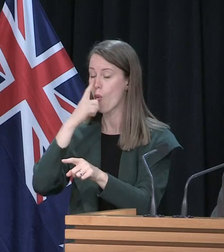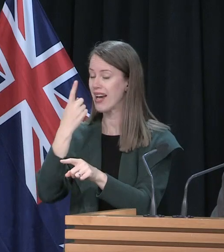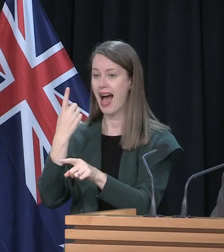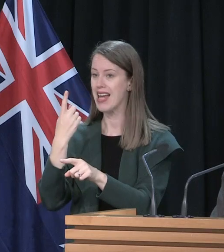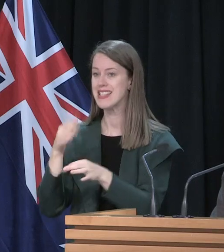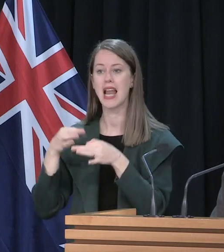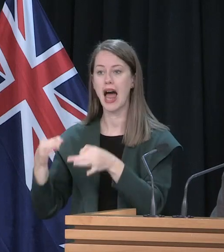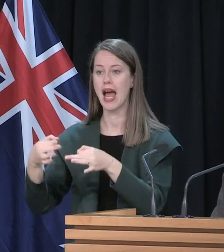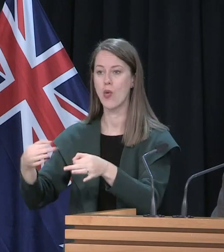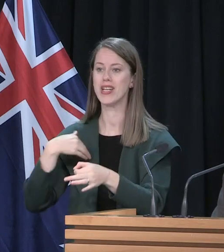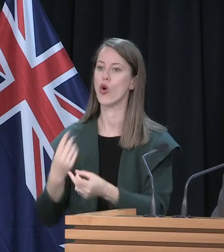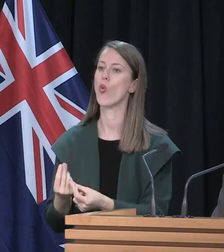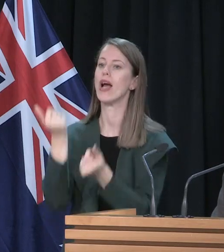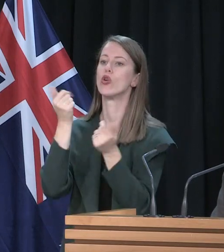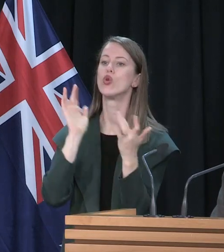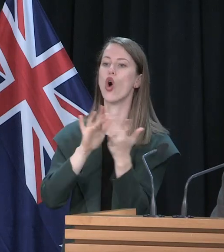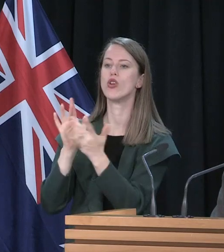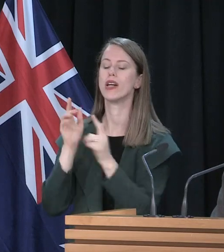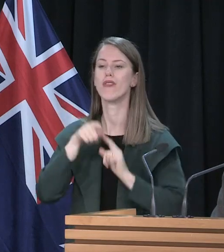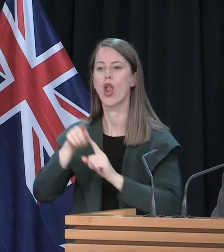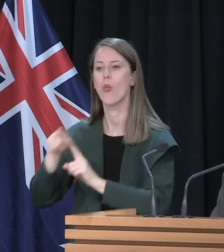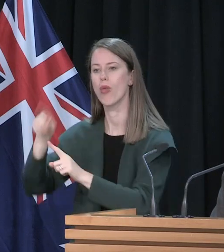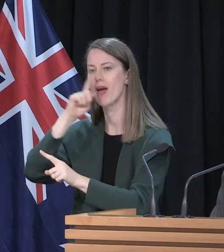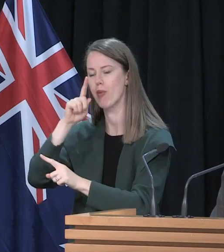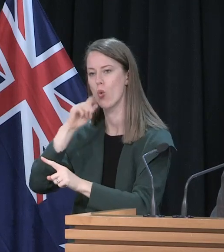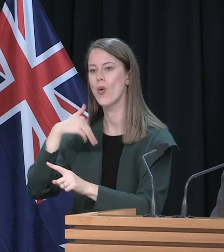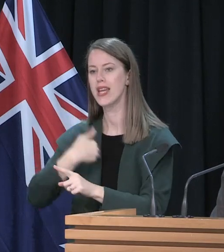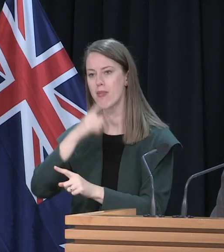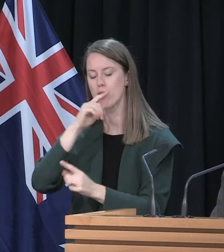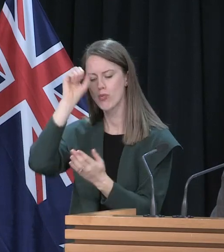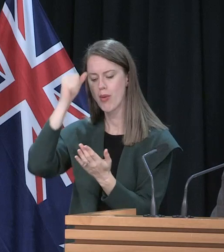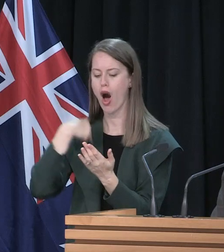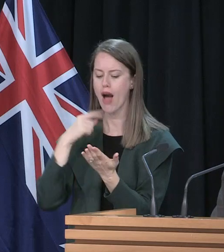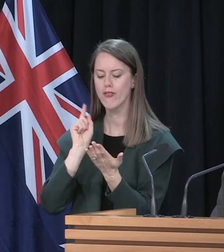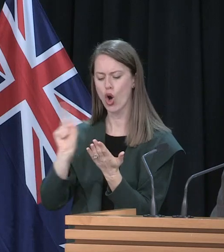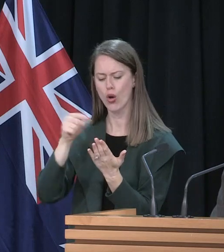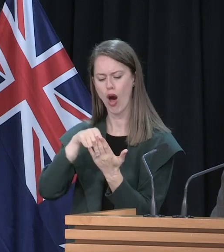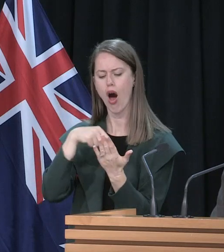to are eemerge within our communities, we cannot afford